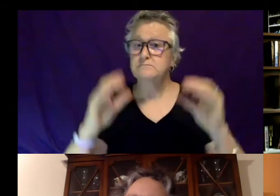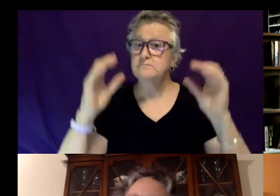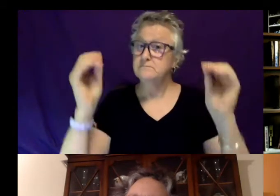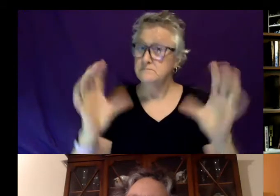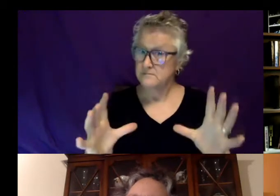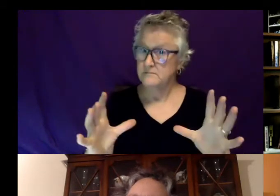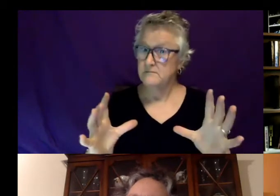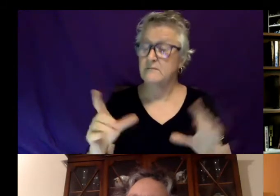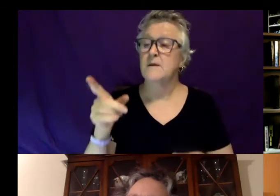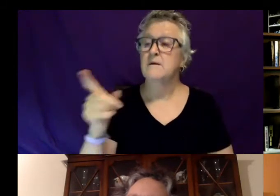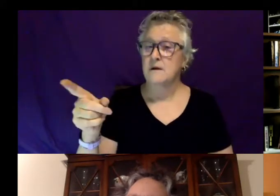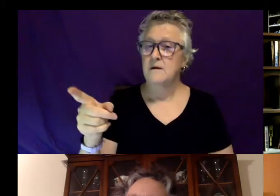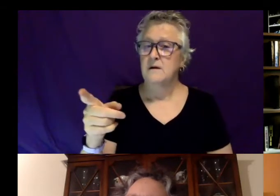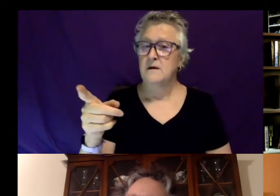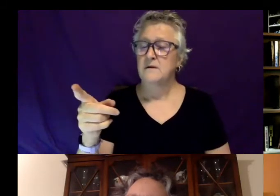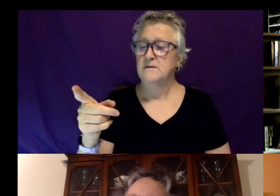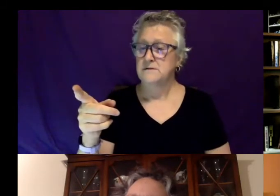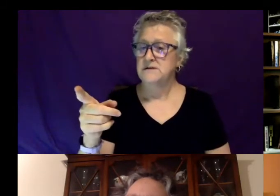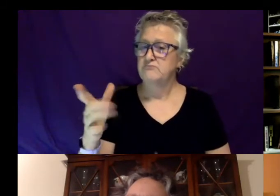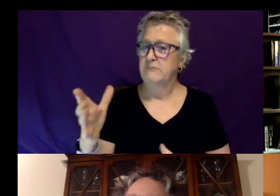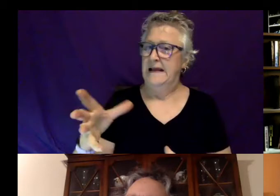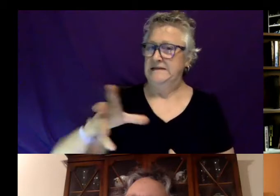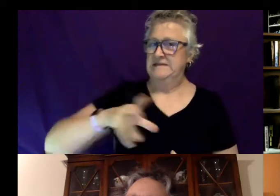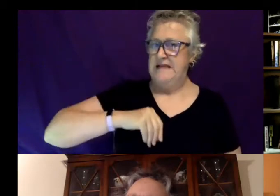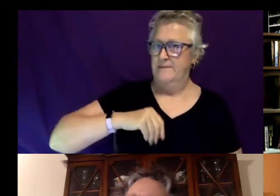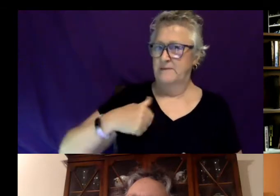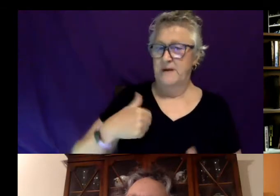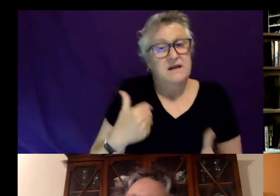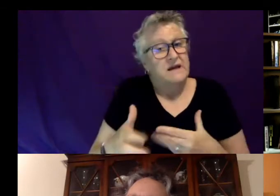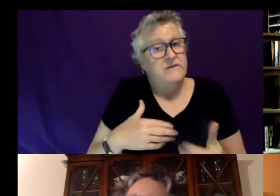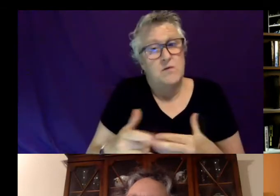when I was a little young for that class, and kept me around because,